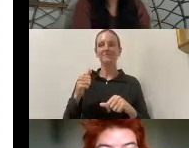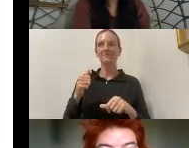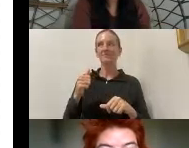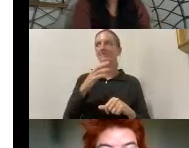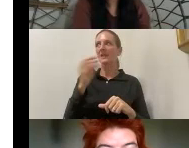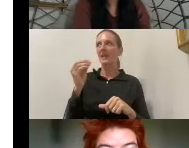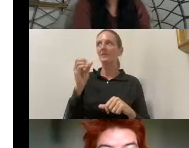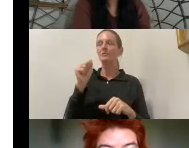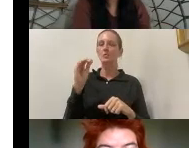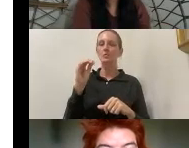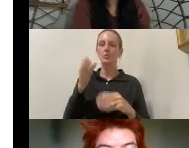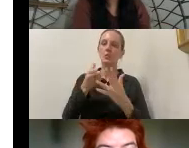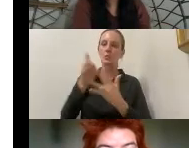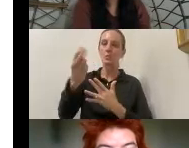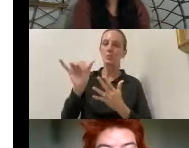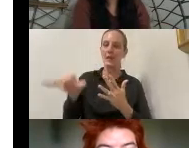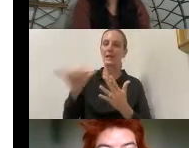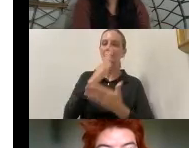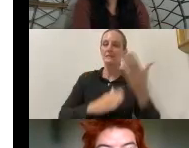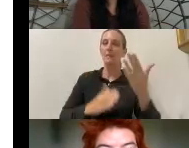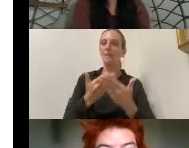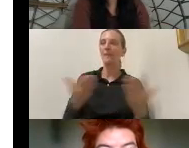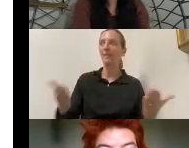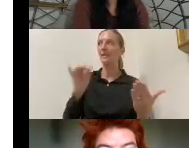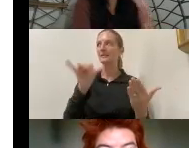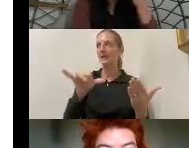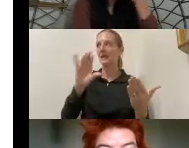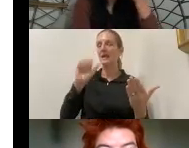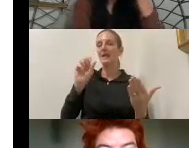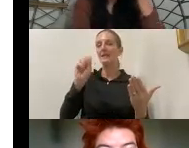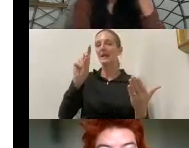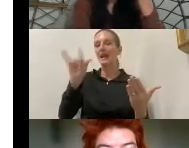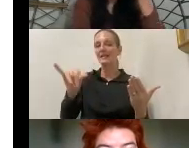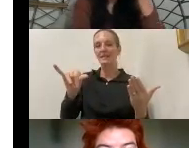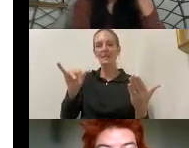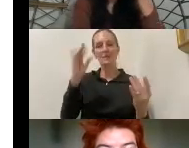So through that some of the things that Kassidy was reflecting on is how she thought it was